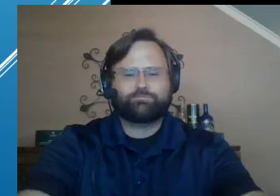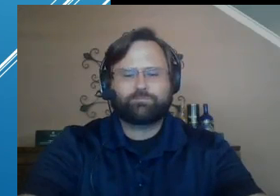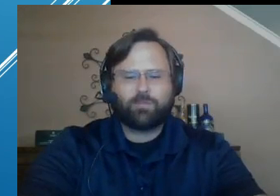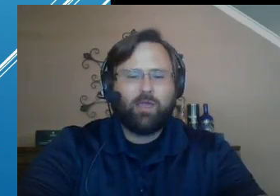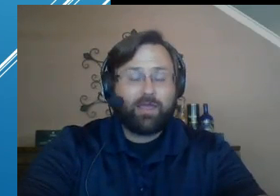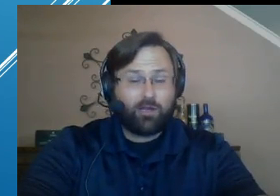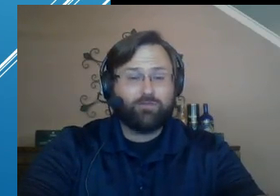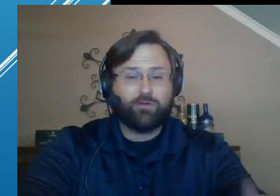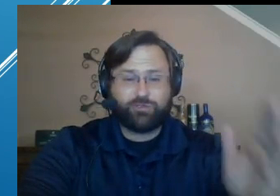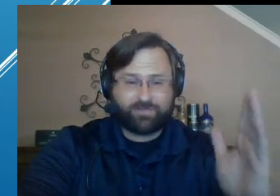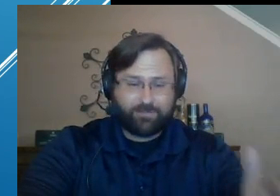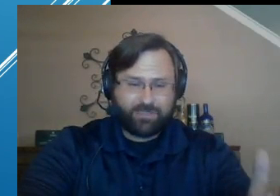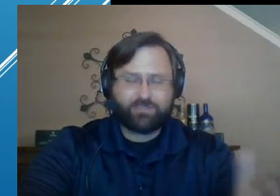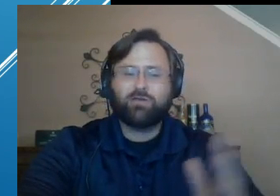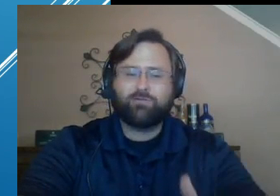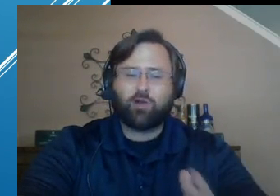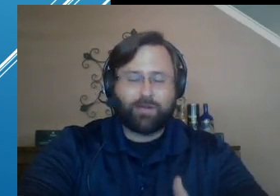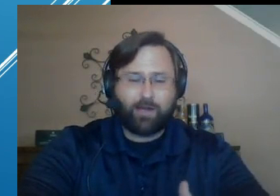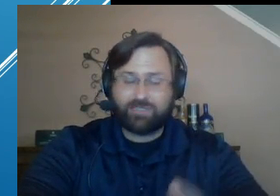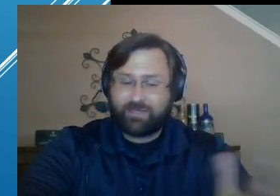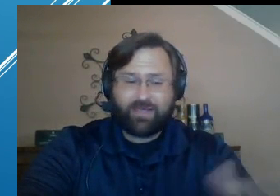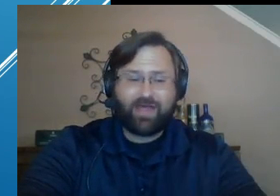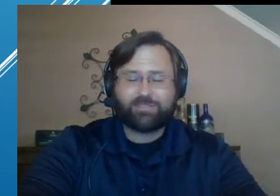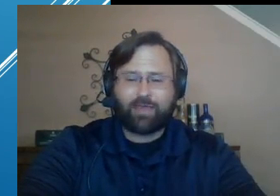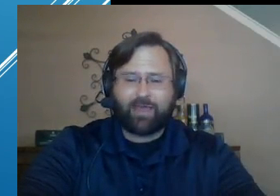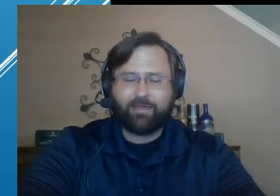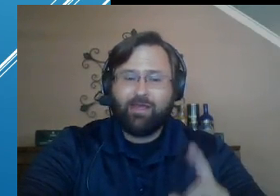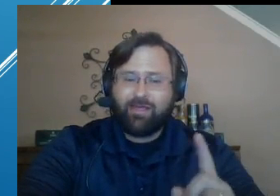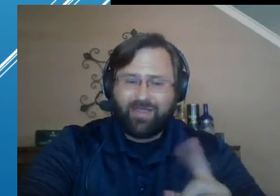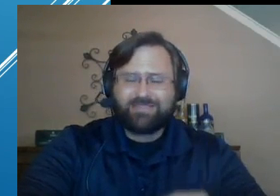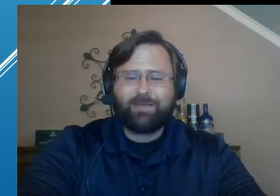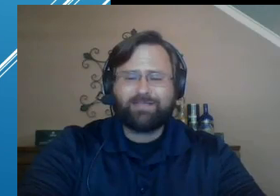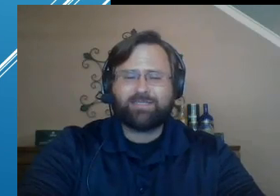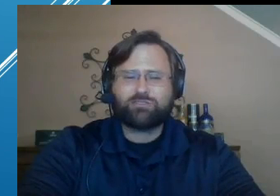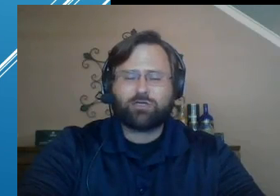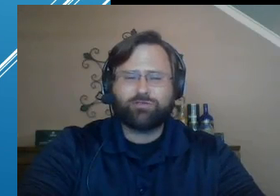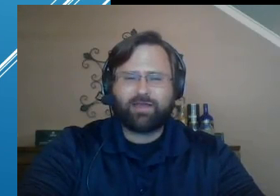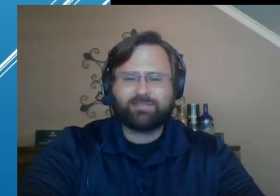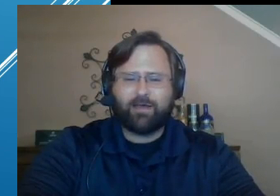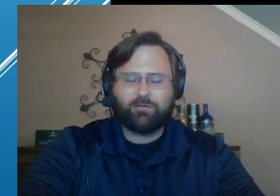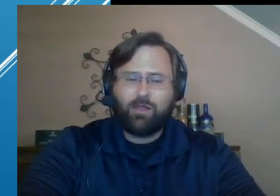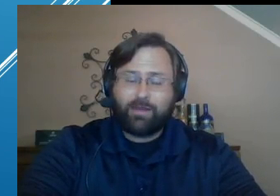in all of those you have a subject a verb and object and that's okay that's the basic structure of ASL